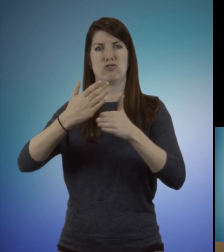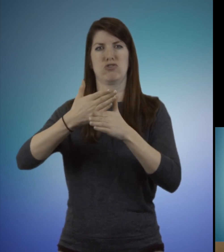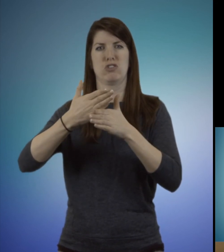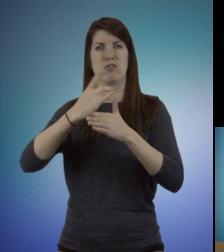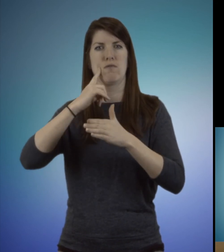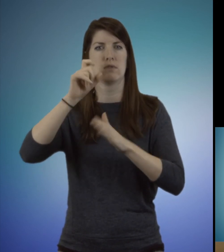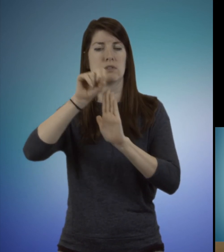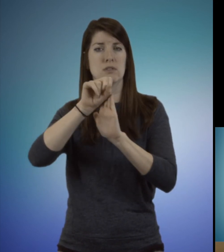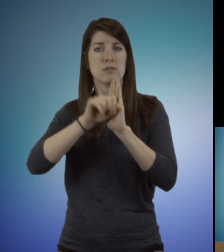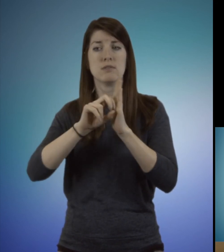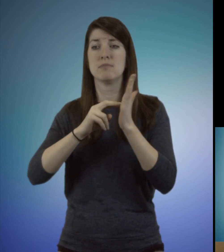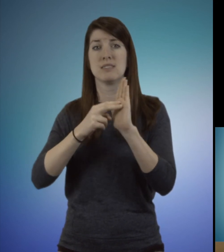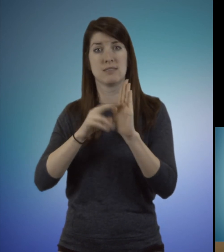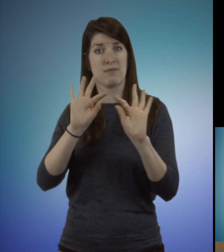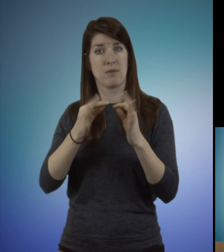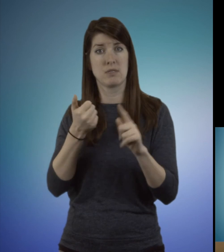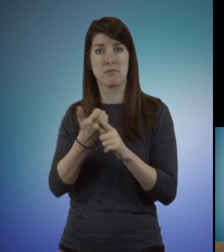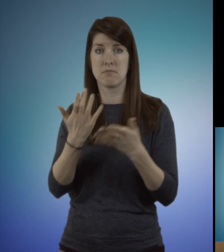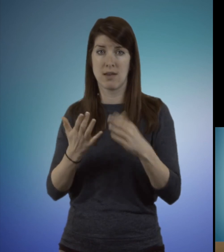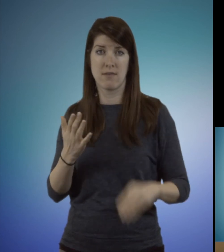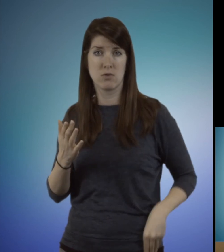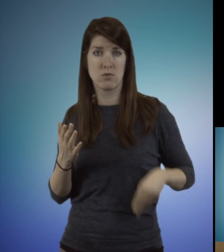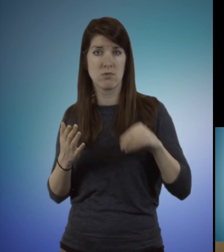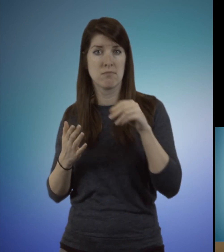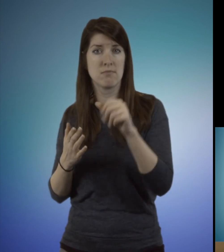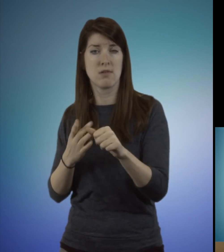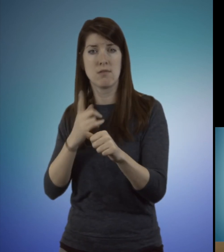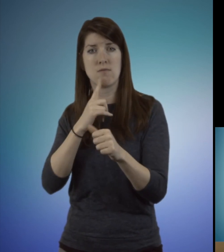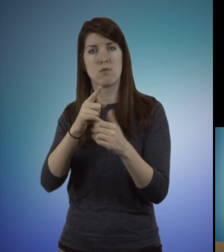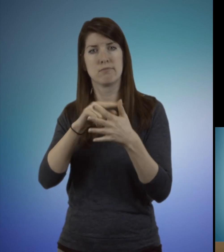which means that the family may need to pay for these services.